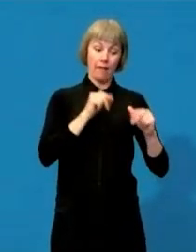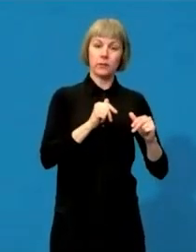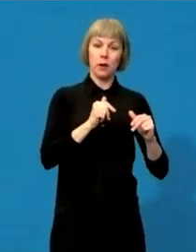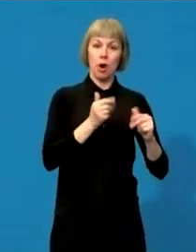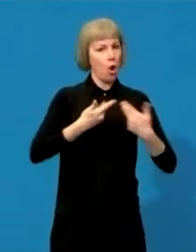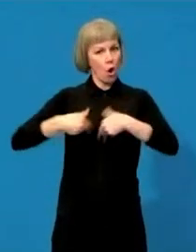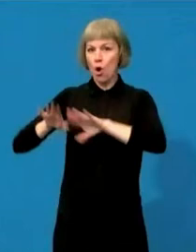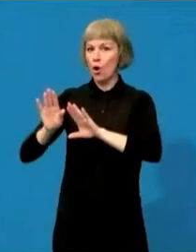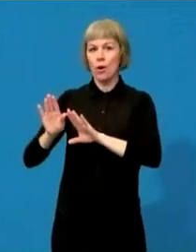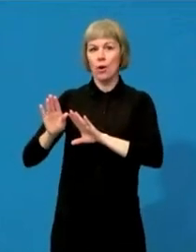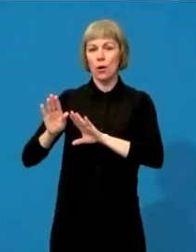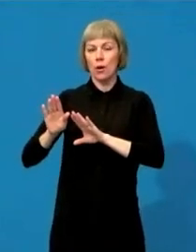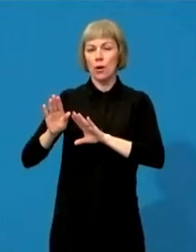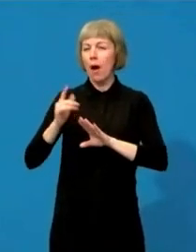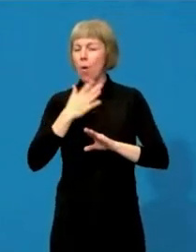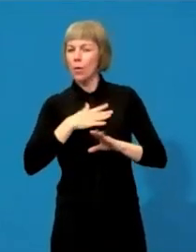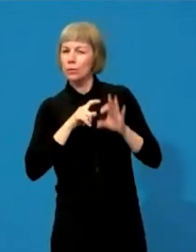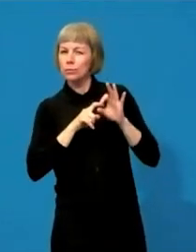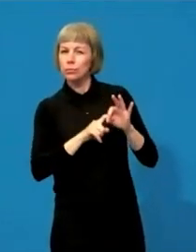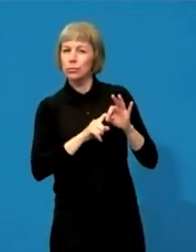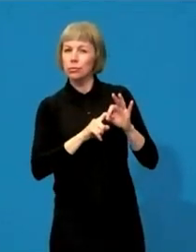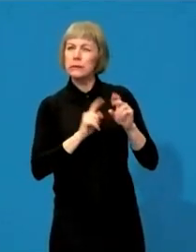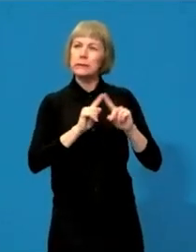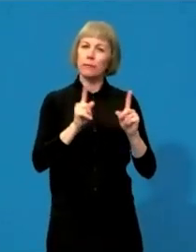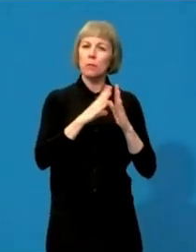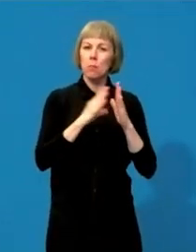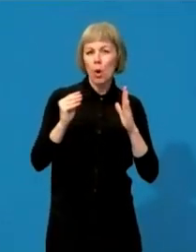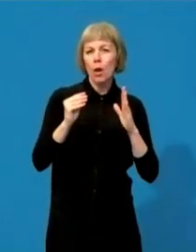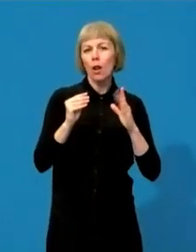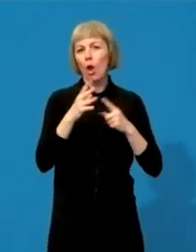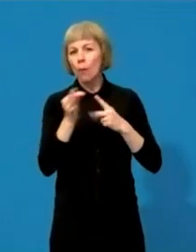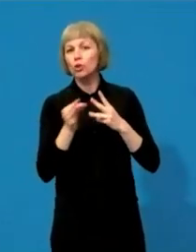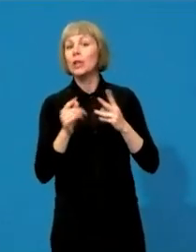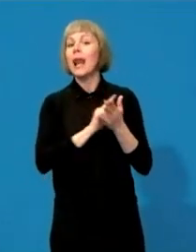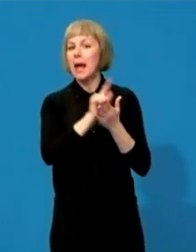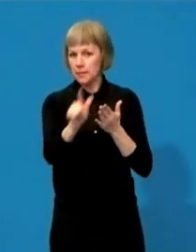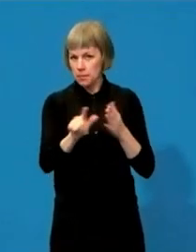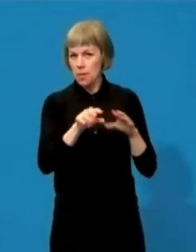models, which you maybe explored, but before I do that, can I just ask you, Marmingee, in